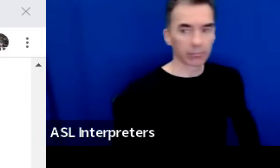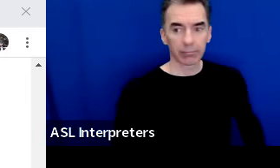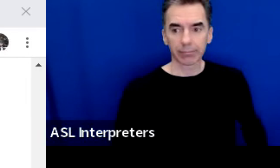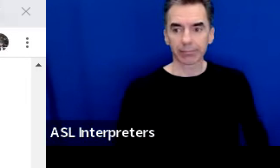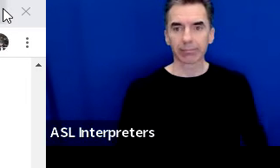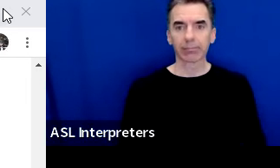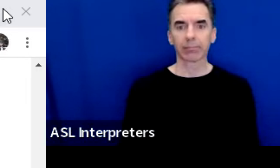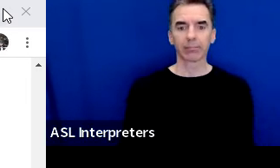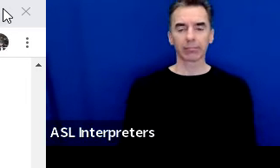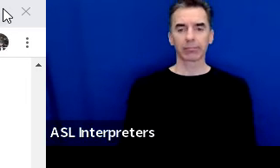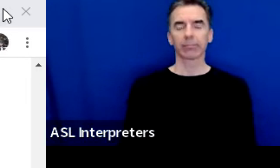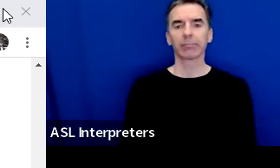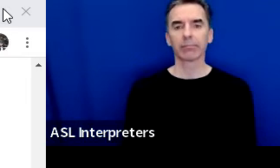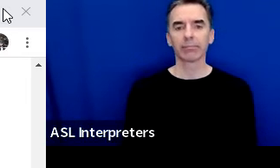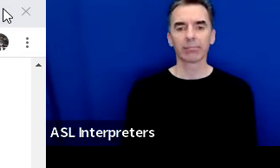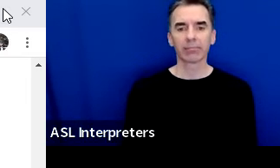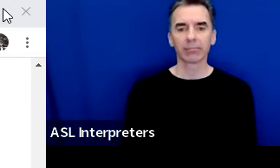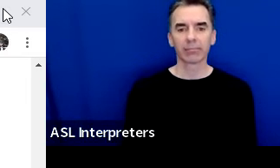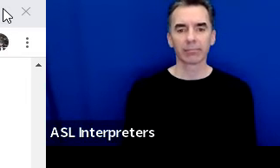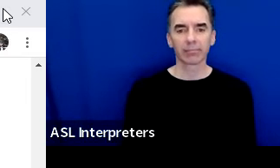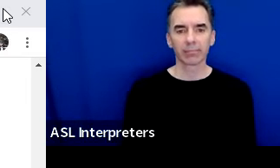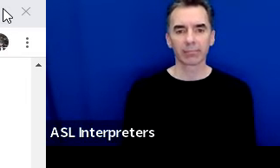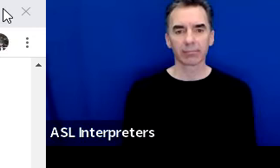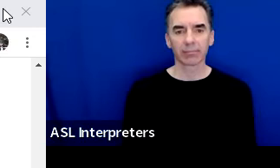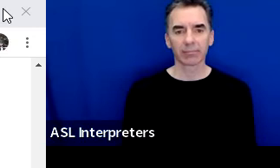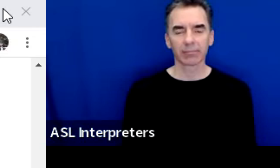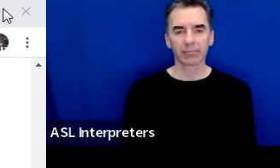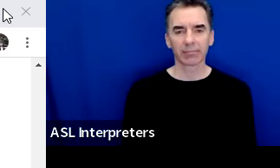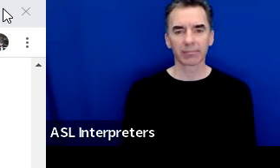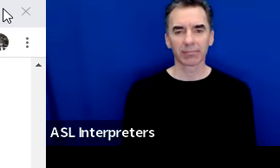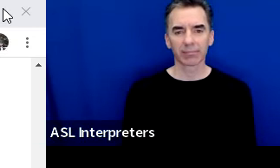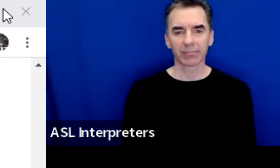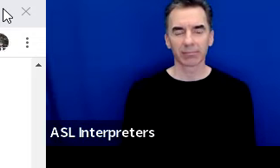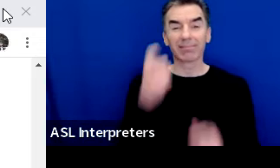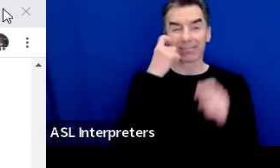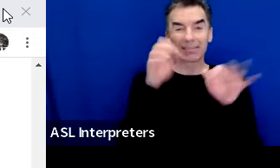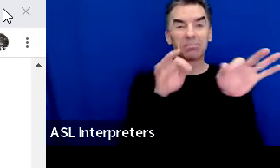That is kind of pain. So trust me what I just said of that, I could do this share and I'm sure